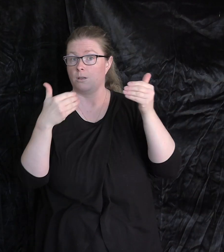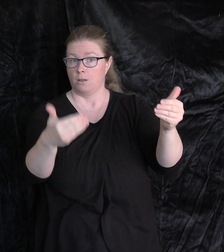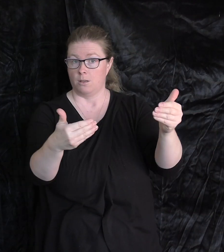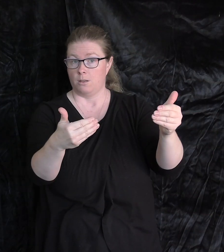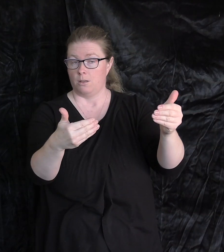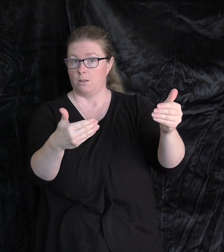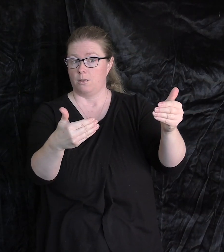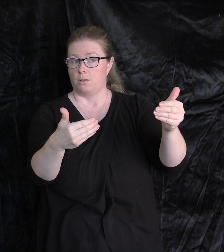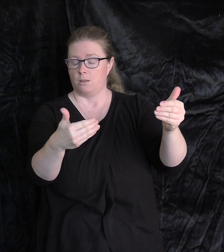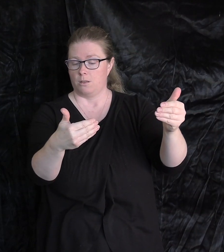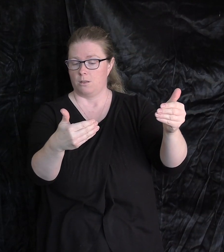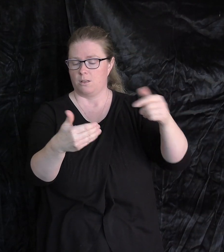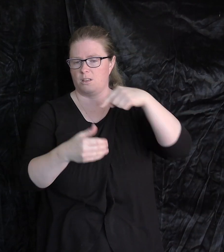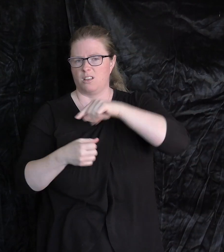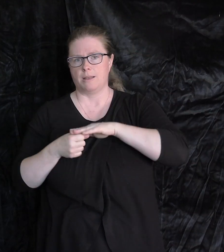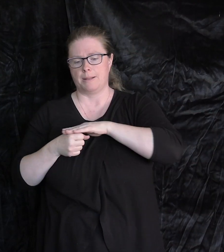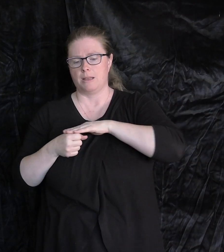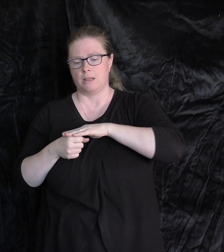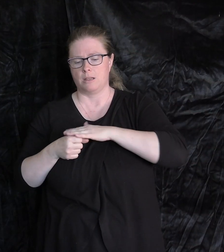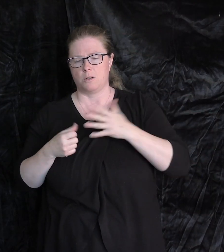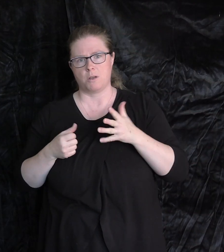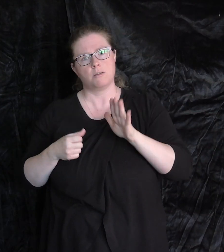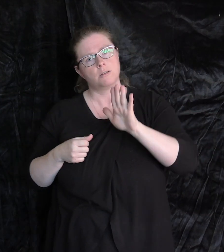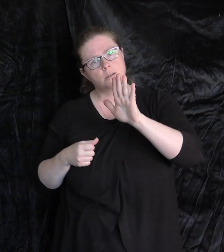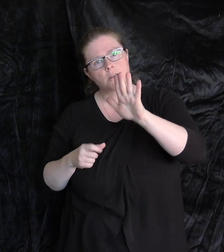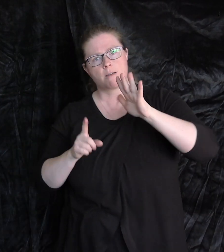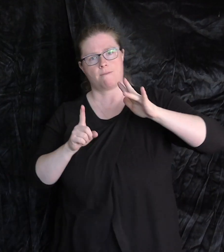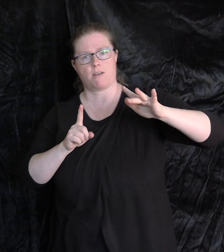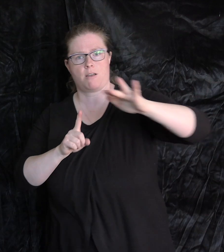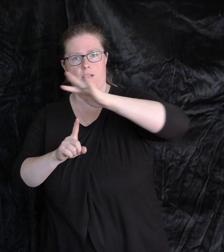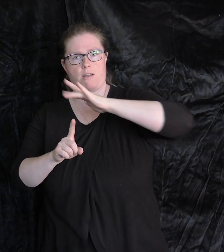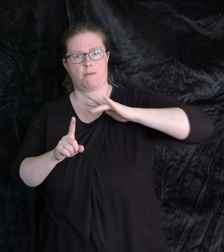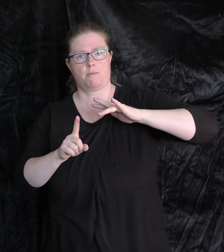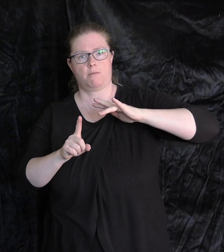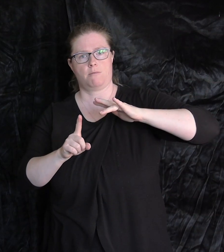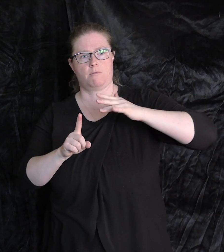Place is any environment where you choose or have capacity to improvise